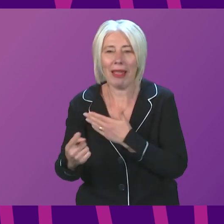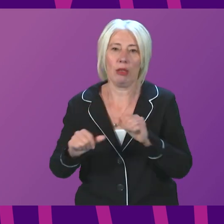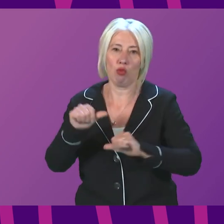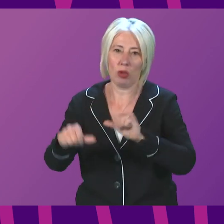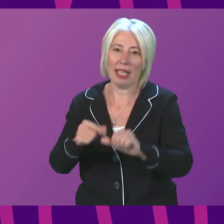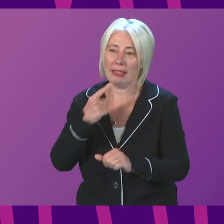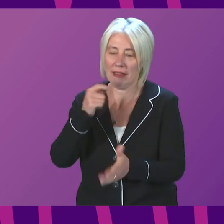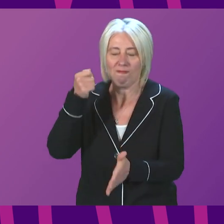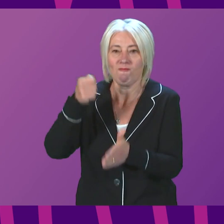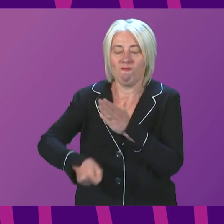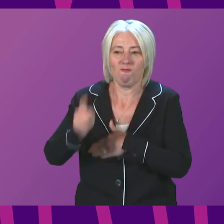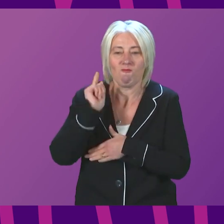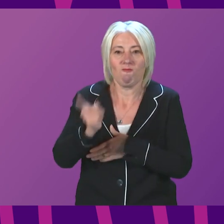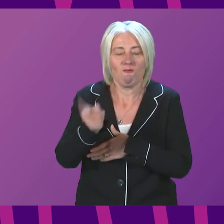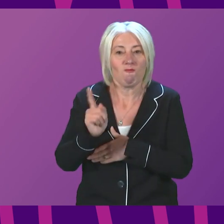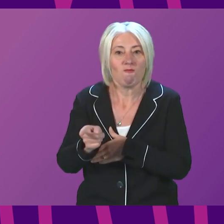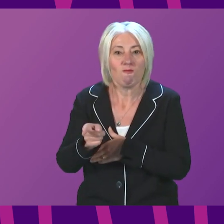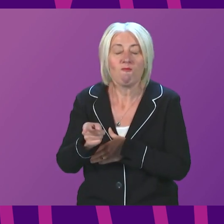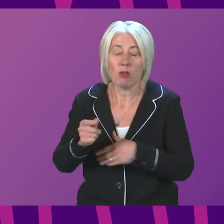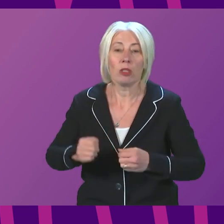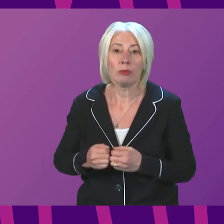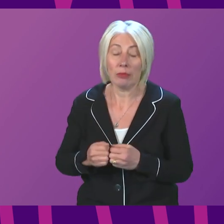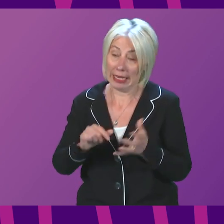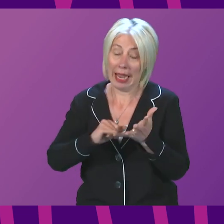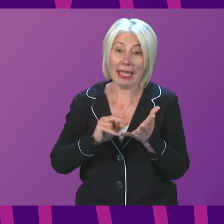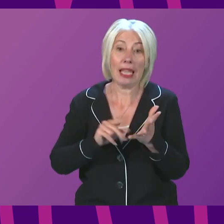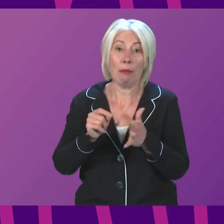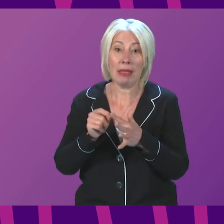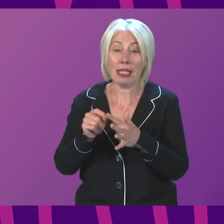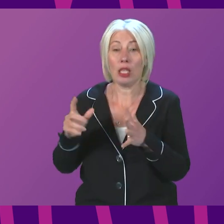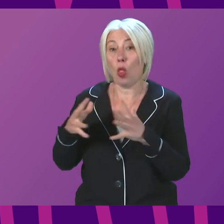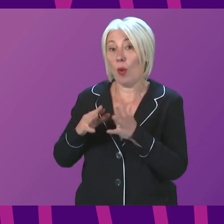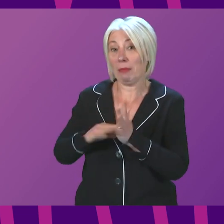and replicated by the SNP Westminster group.